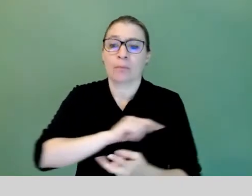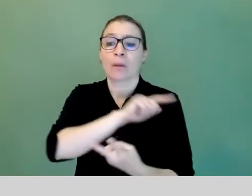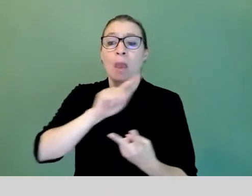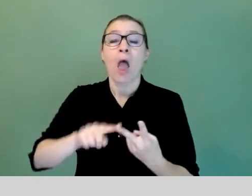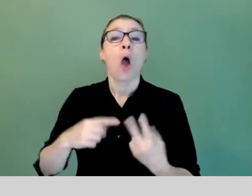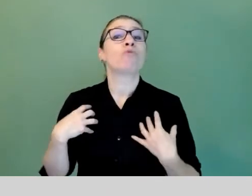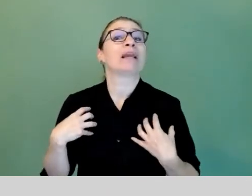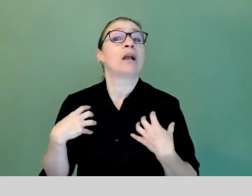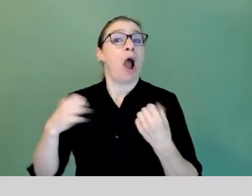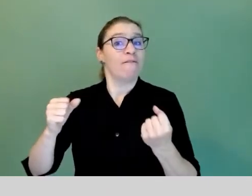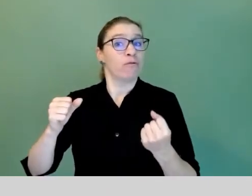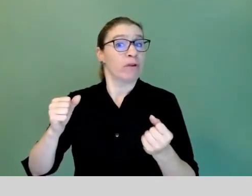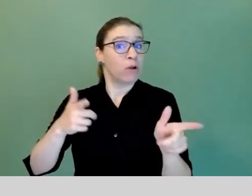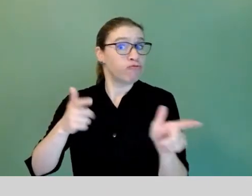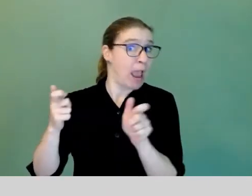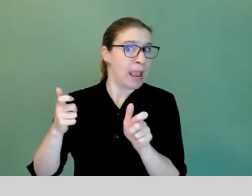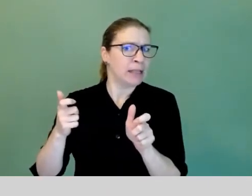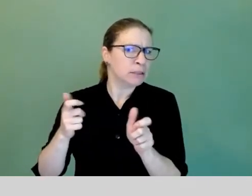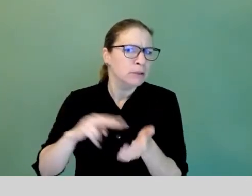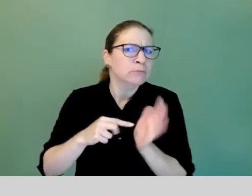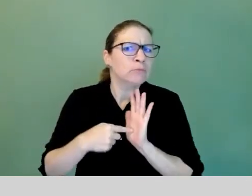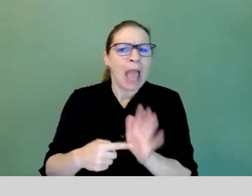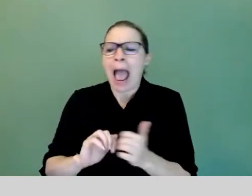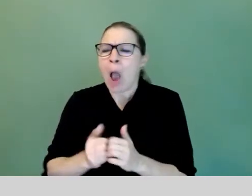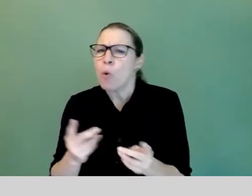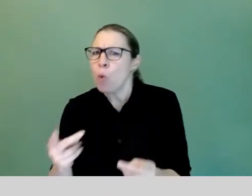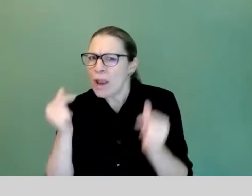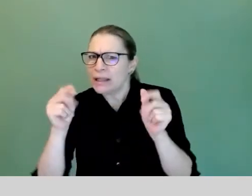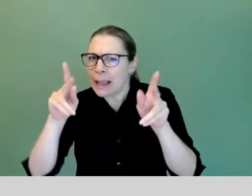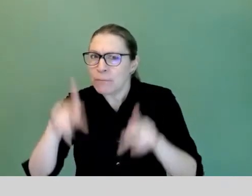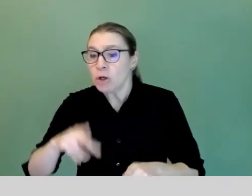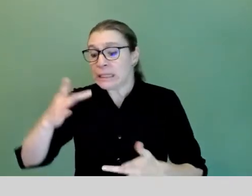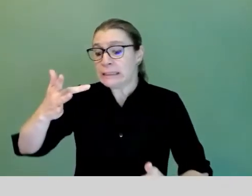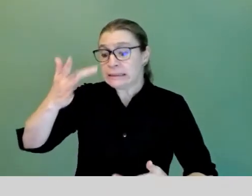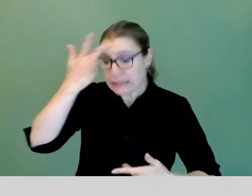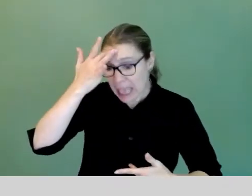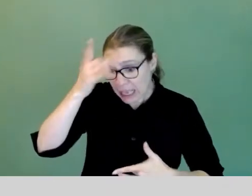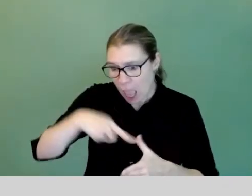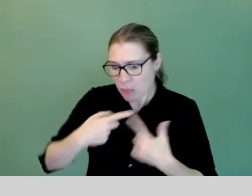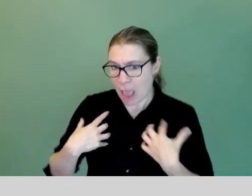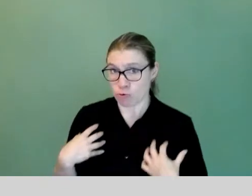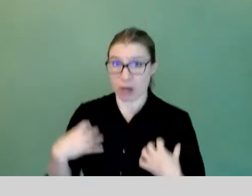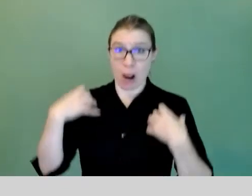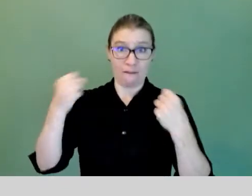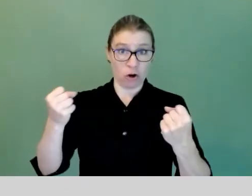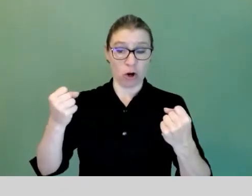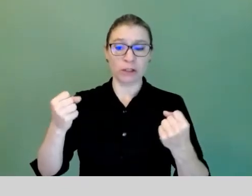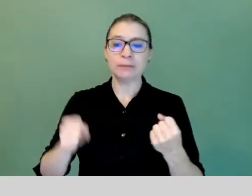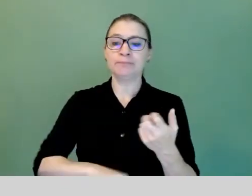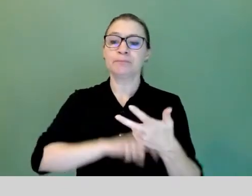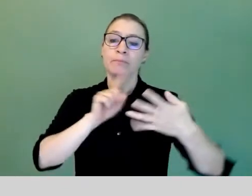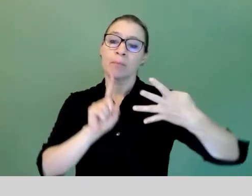recovery rate indicating how quickly an infected individual recovers from pathogen infection,